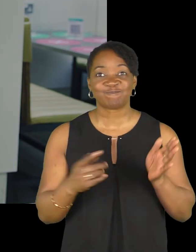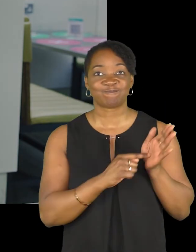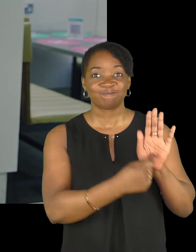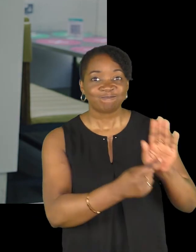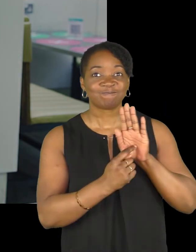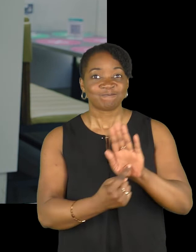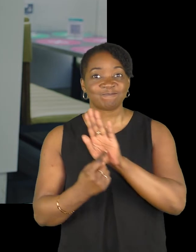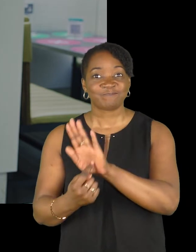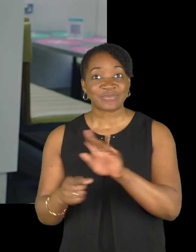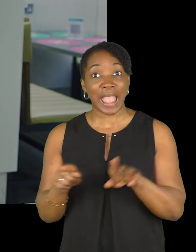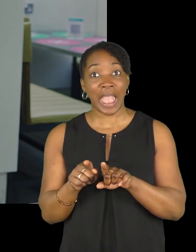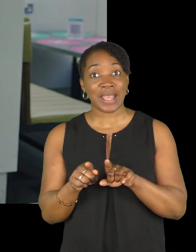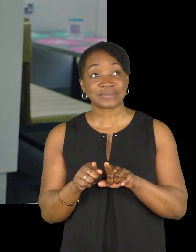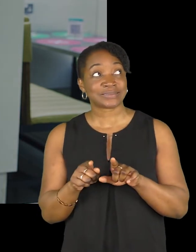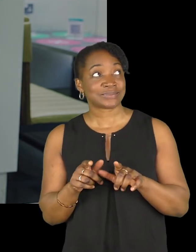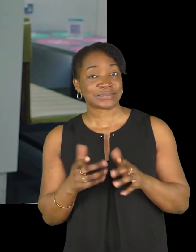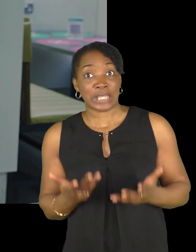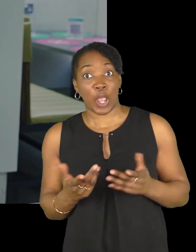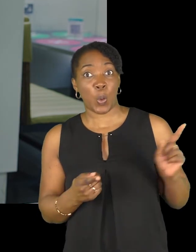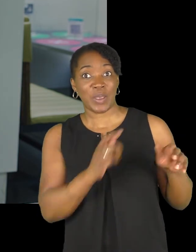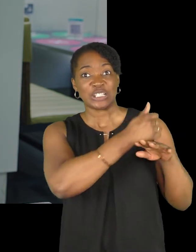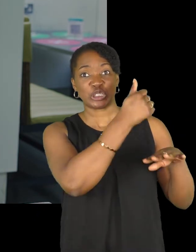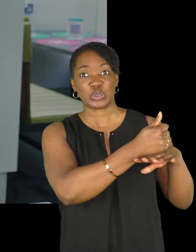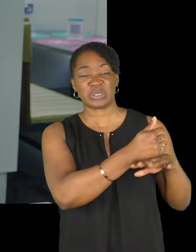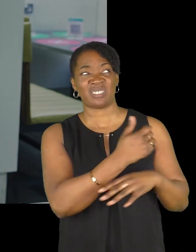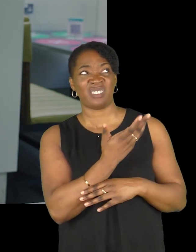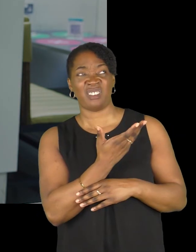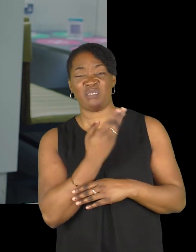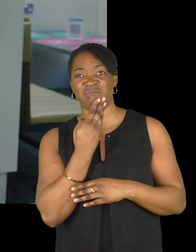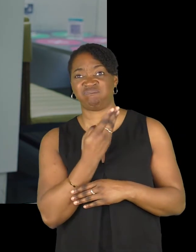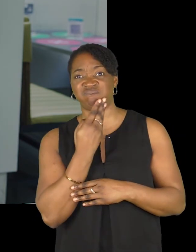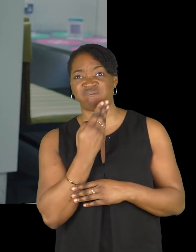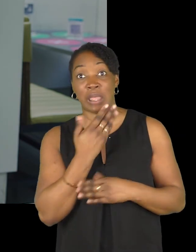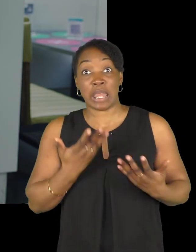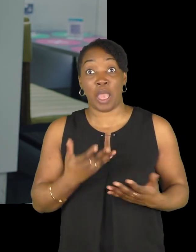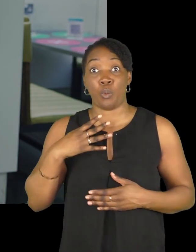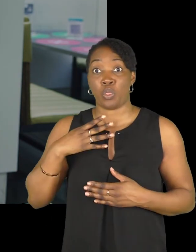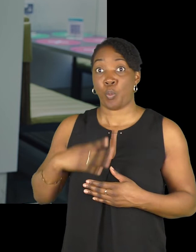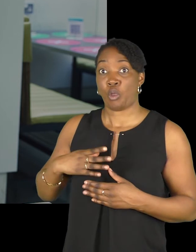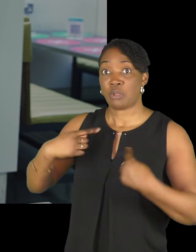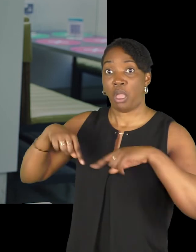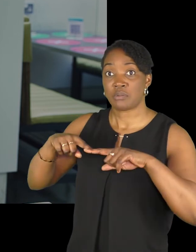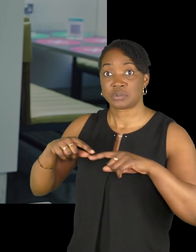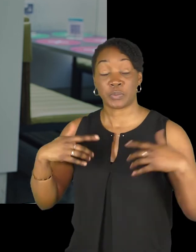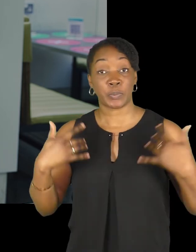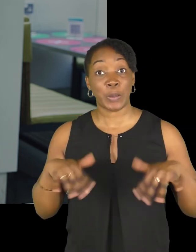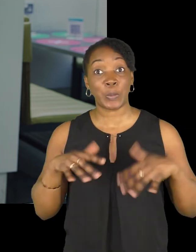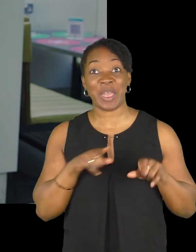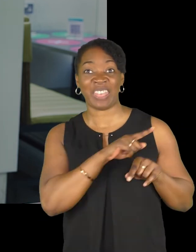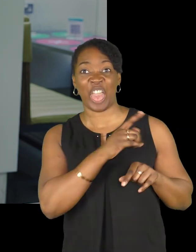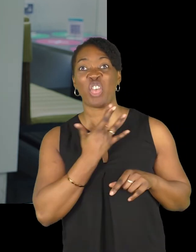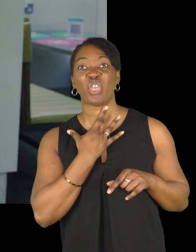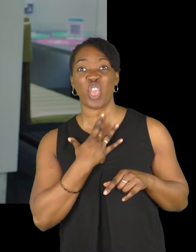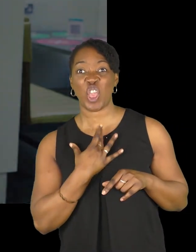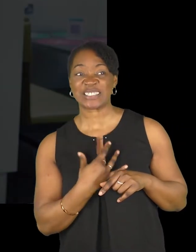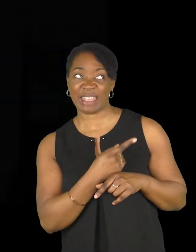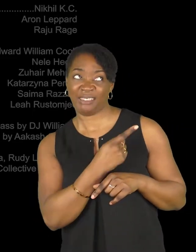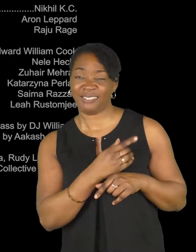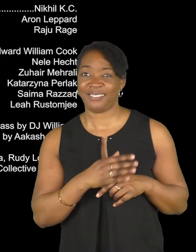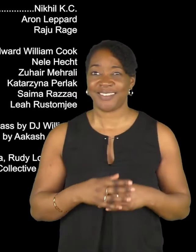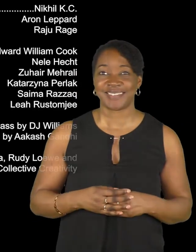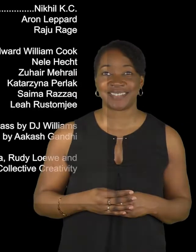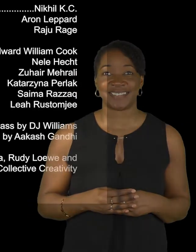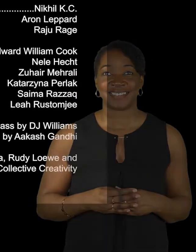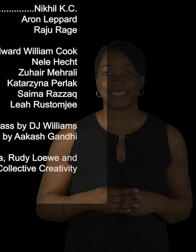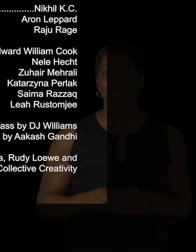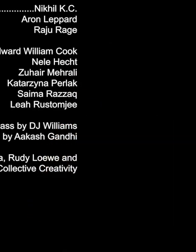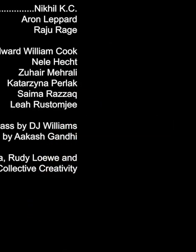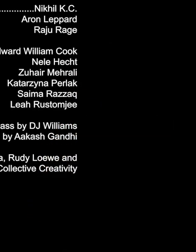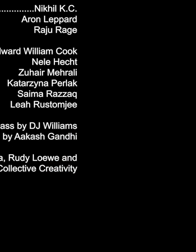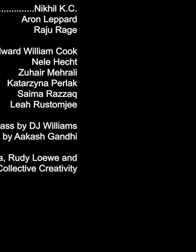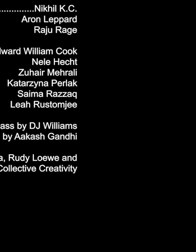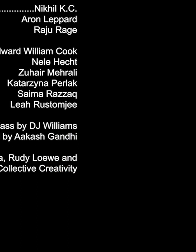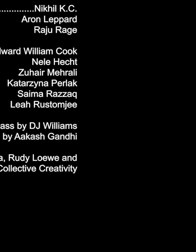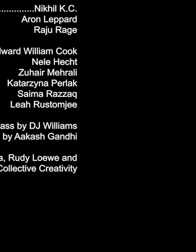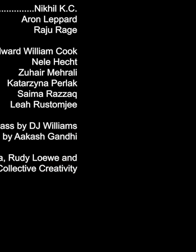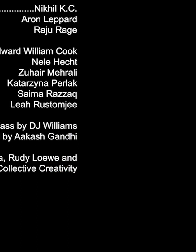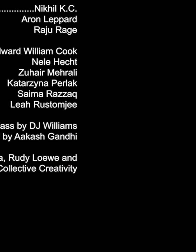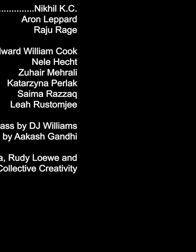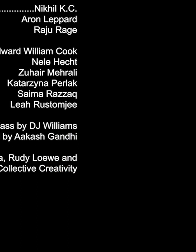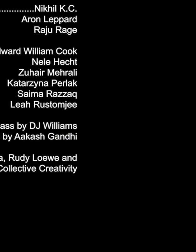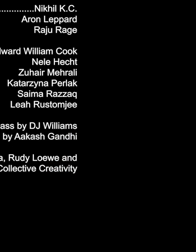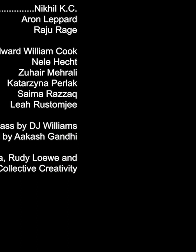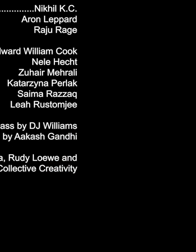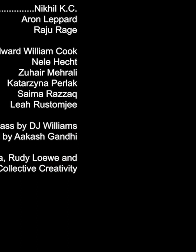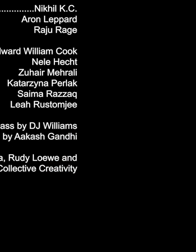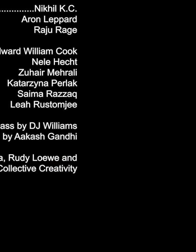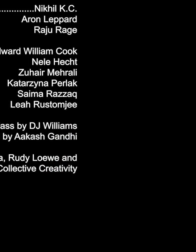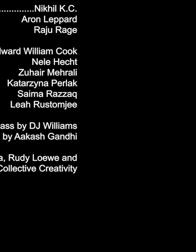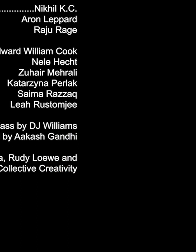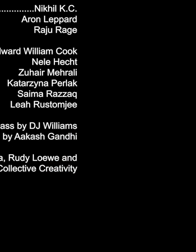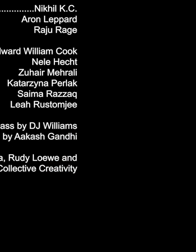and now it seems like the institutions that are so dry, really want us right? They’re really thirsty.